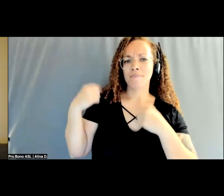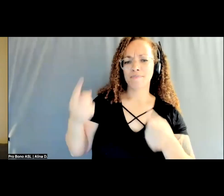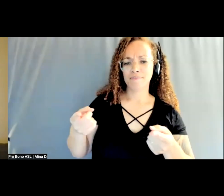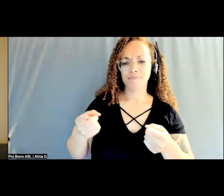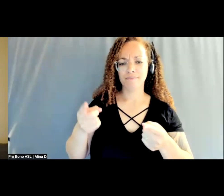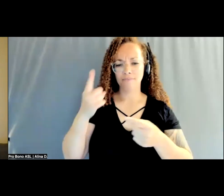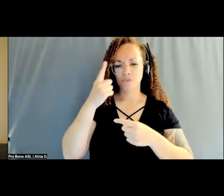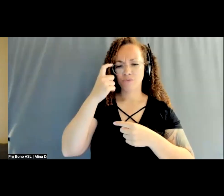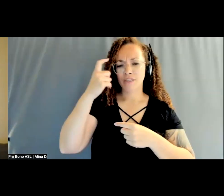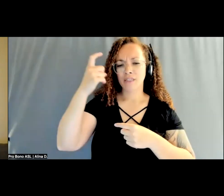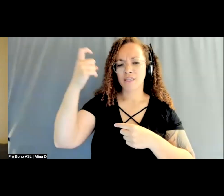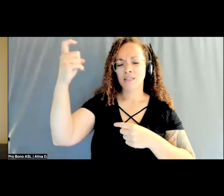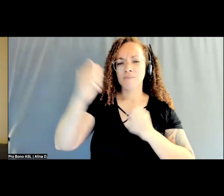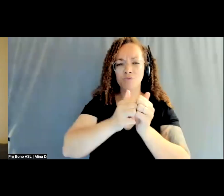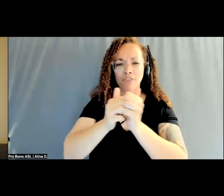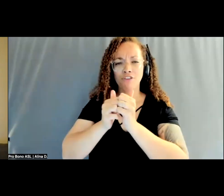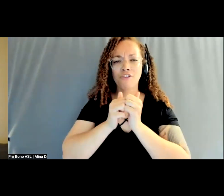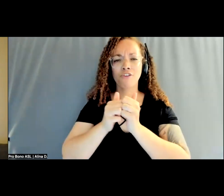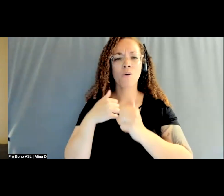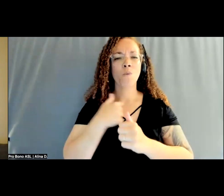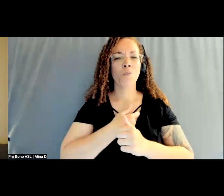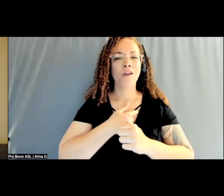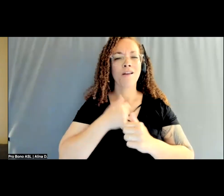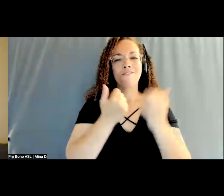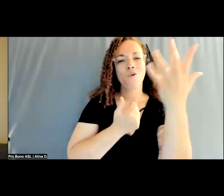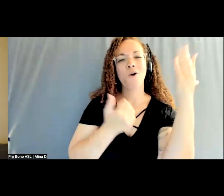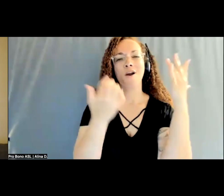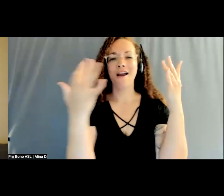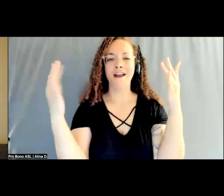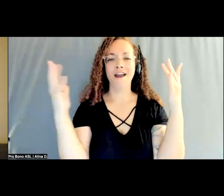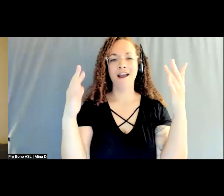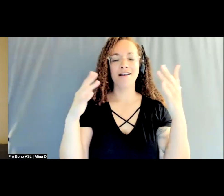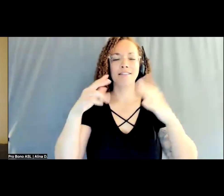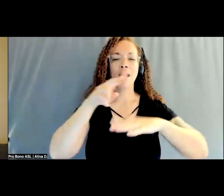lying down. our crowns almost touch, but not quite.